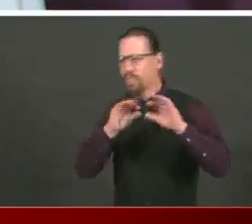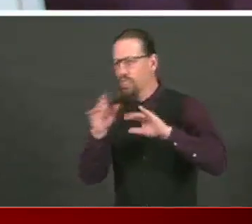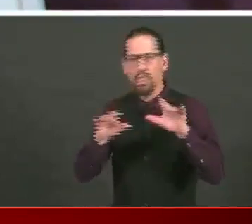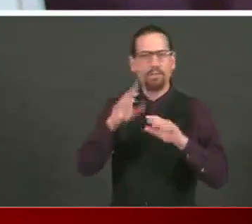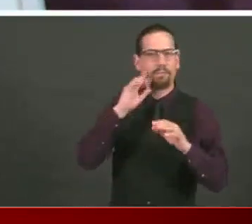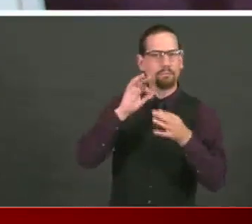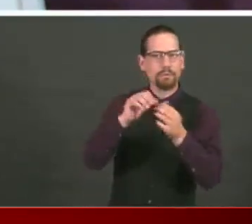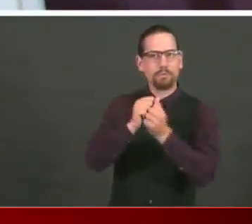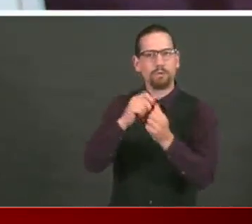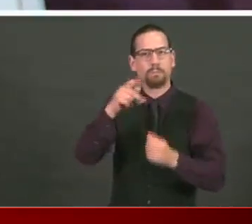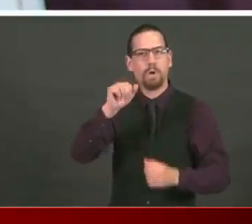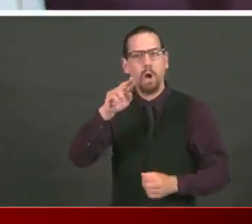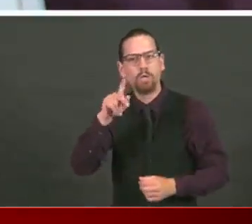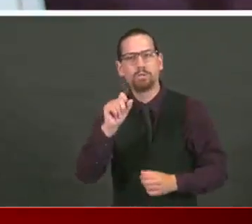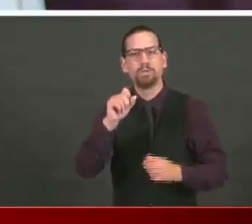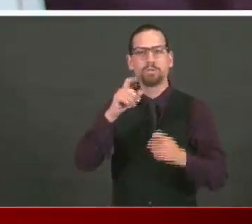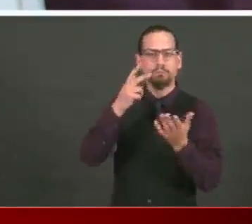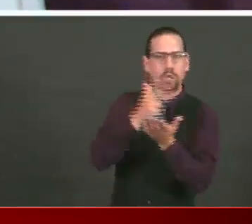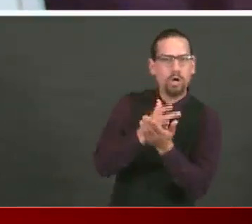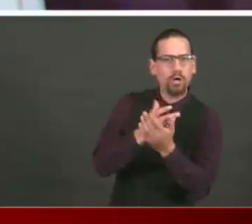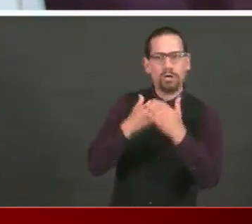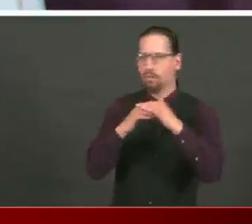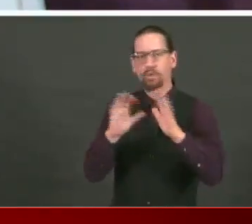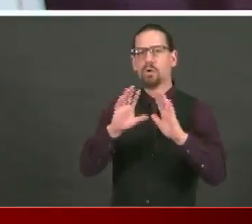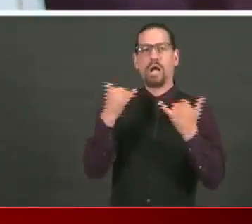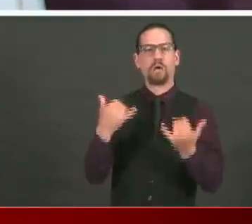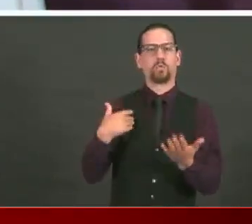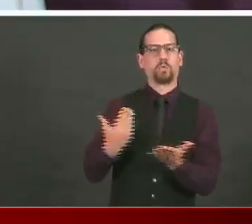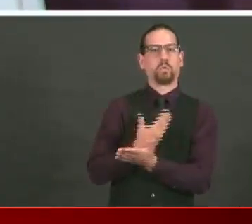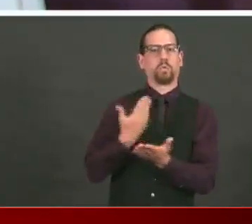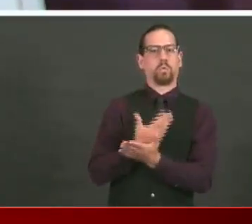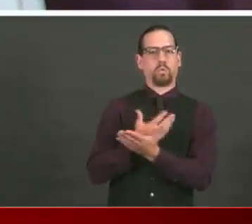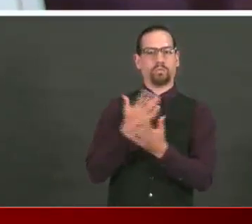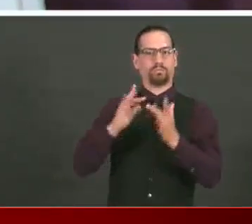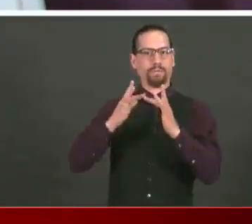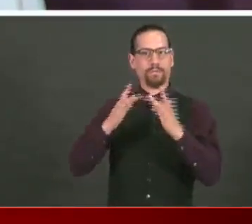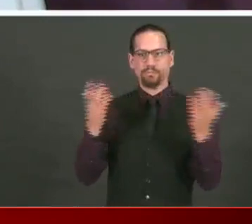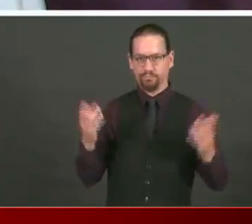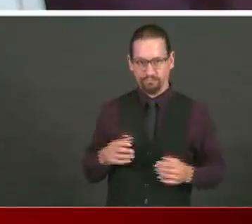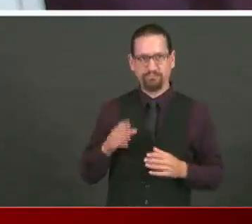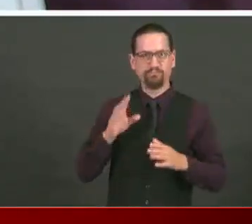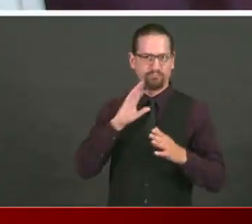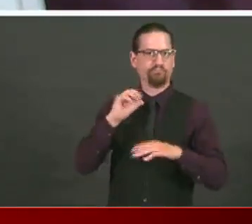CHECK TO SEE IF BEACH PARKING LOTS ARE FULL ONLINE BEFORE YOU SHOW UP AND DRIVE TO THE BEACH.